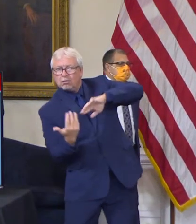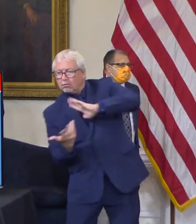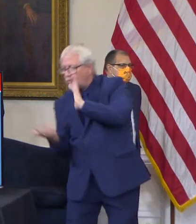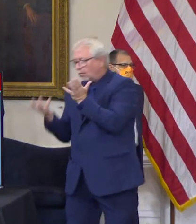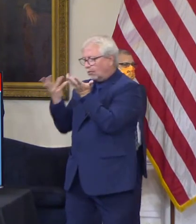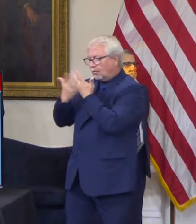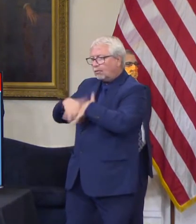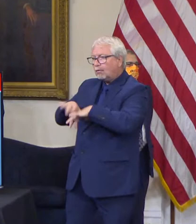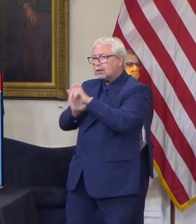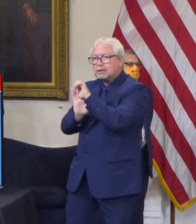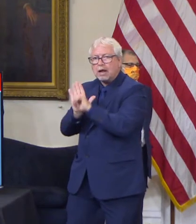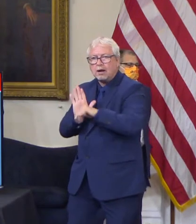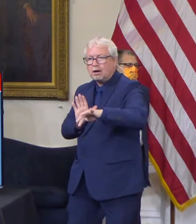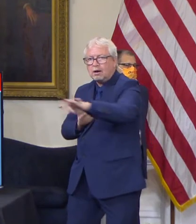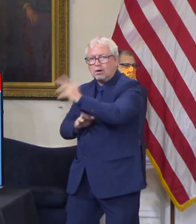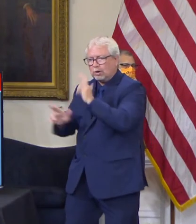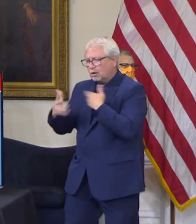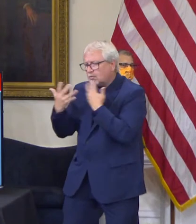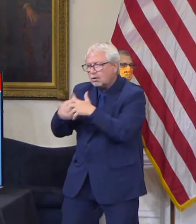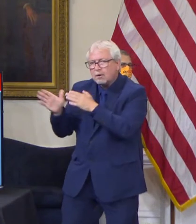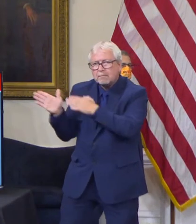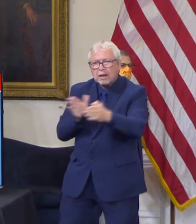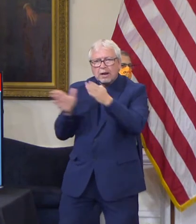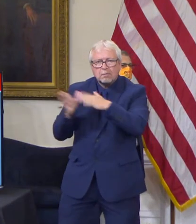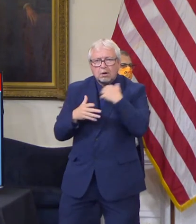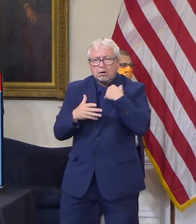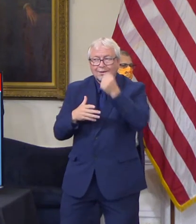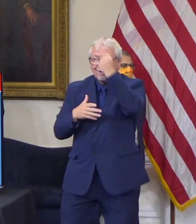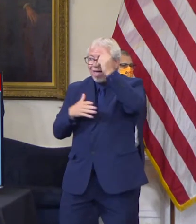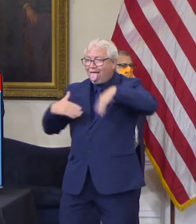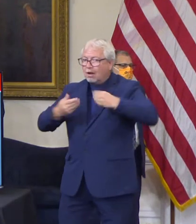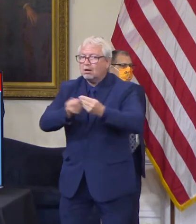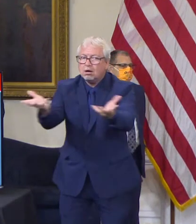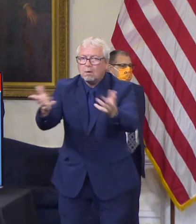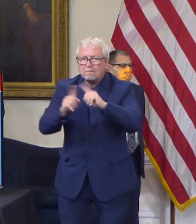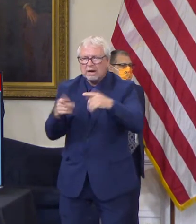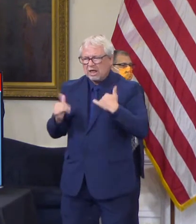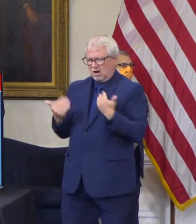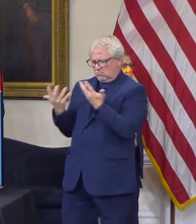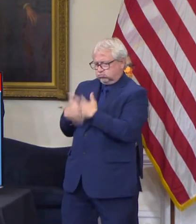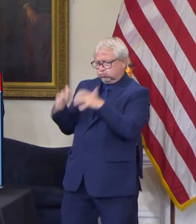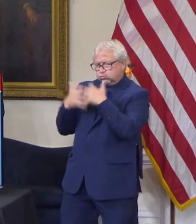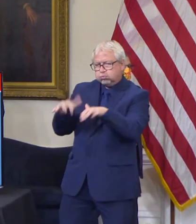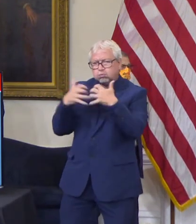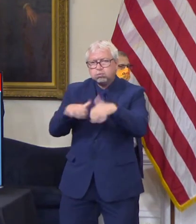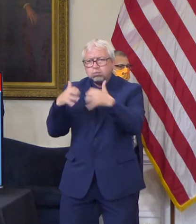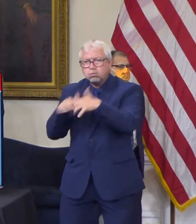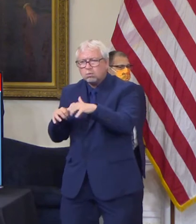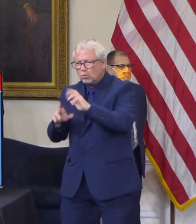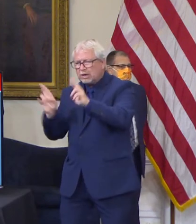plans for vaccinating children, working closely with pediatricians, school systems, and local Health Departments.